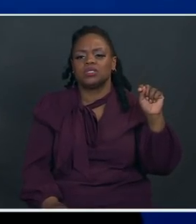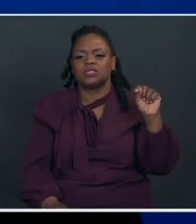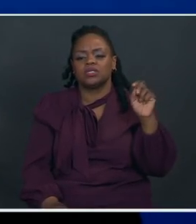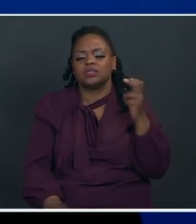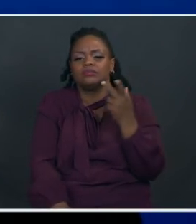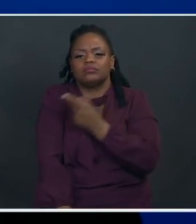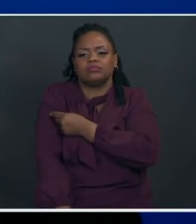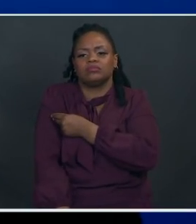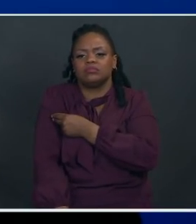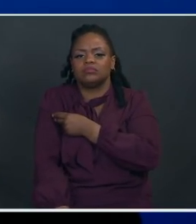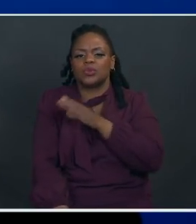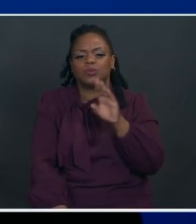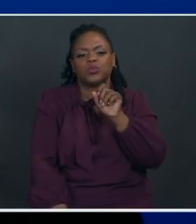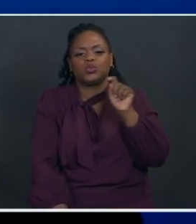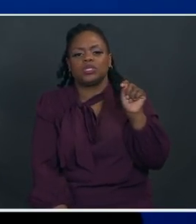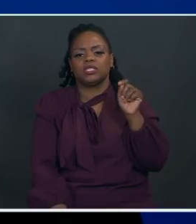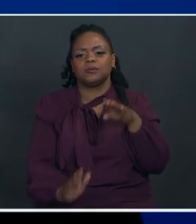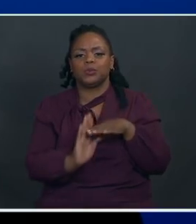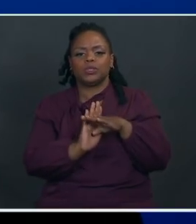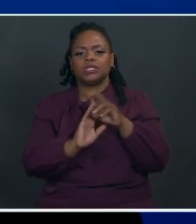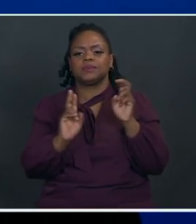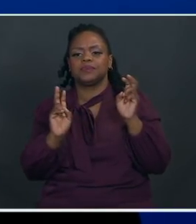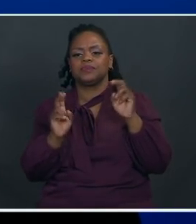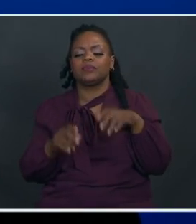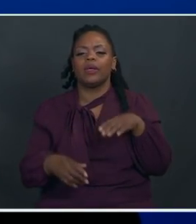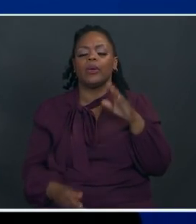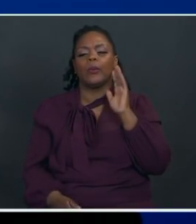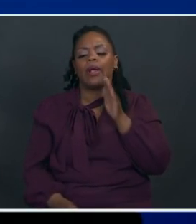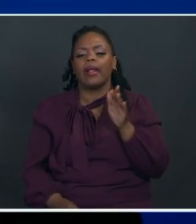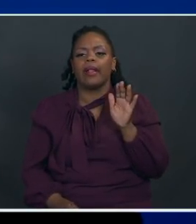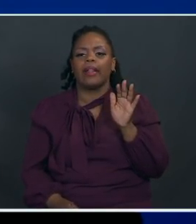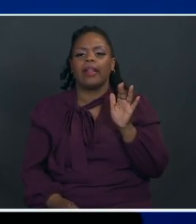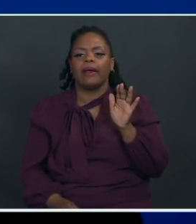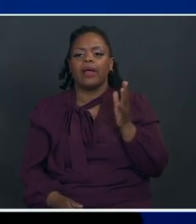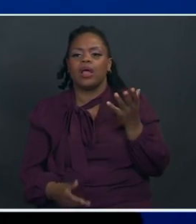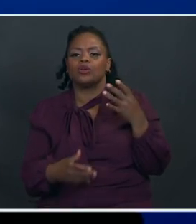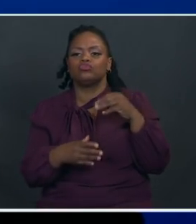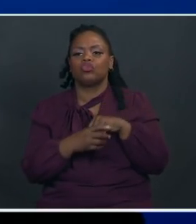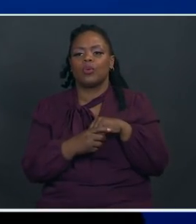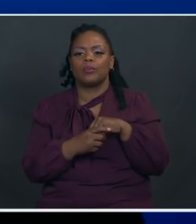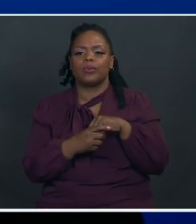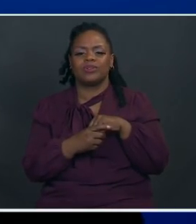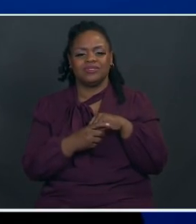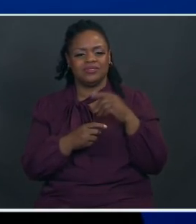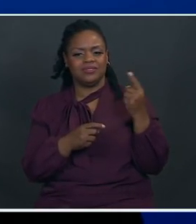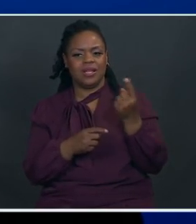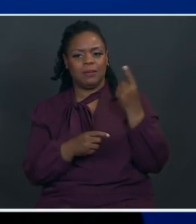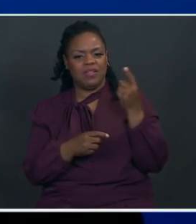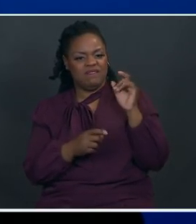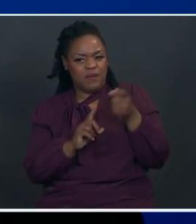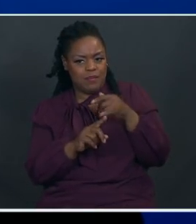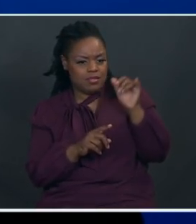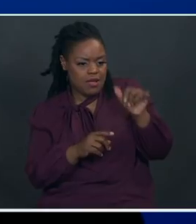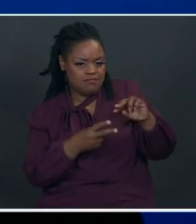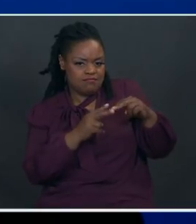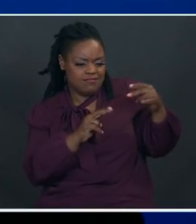but that would incorporate a particular immunogen that would address these particular variants.